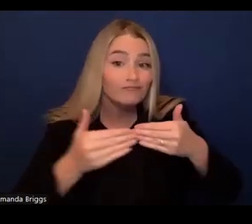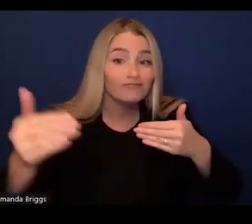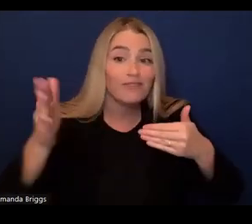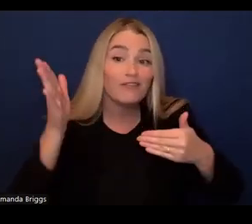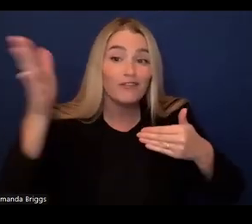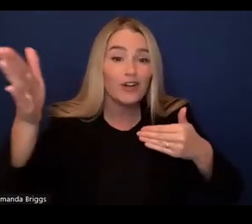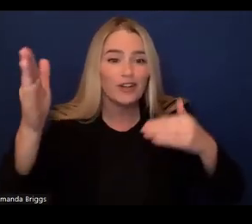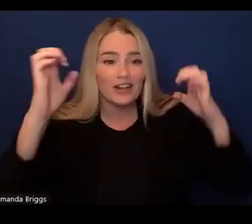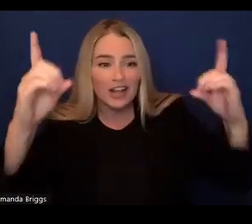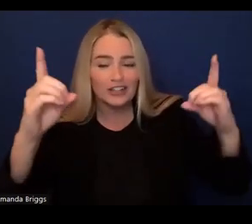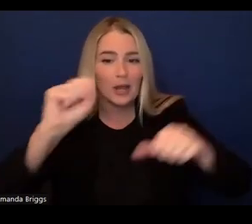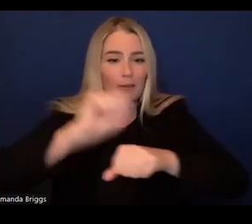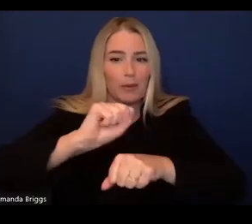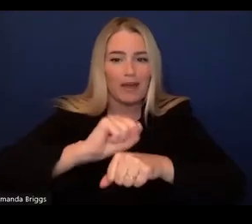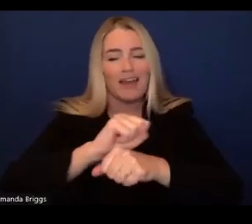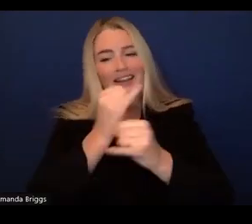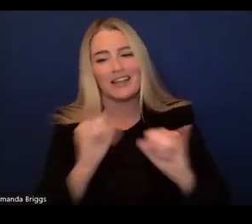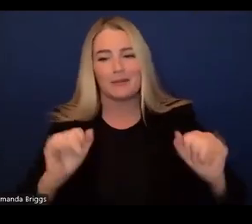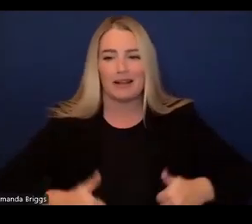employment and independent living.